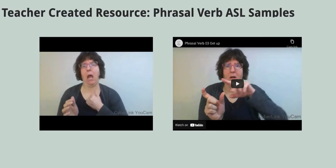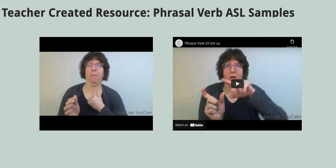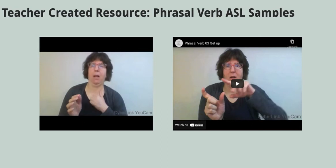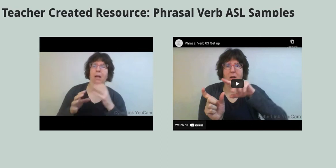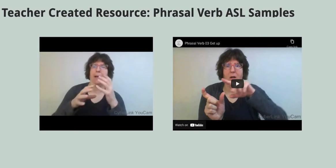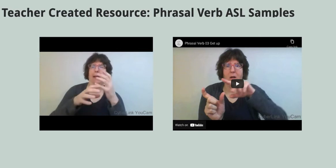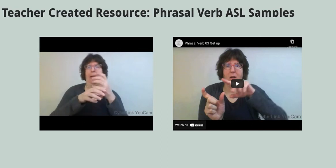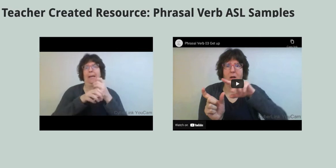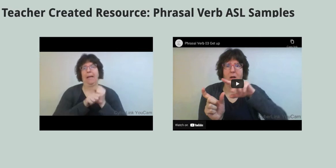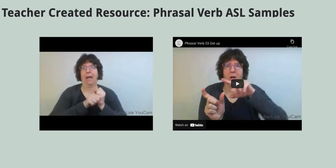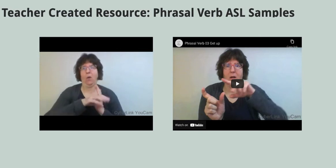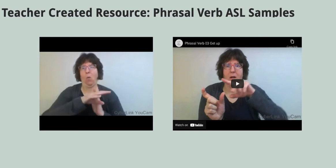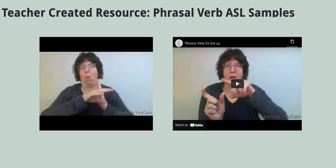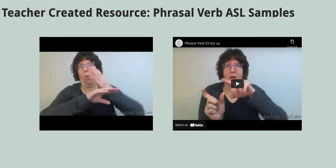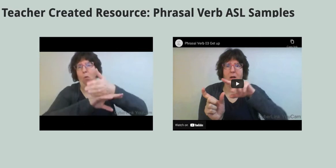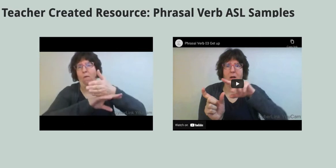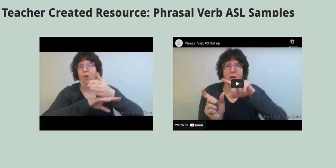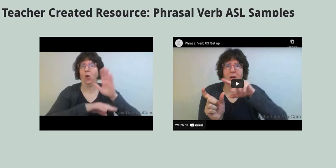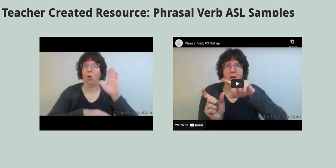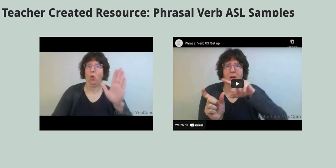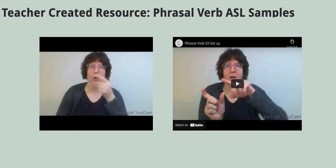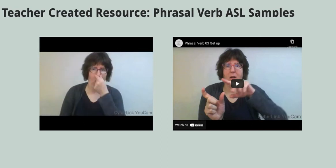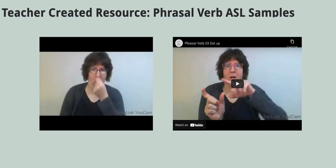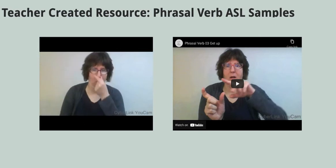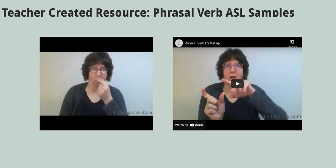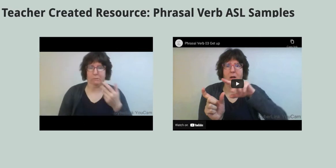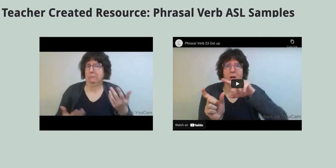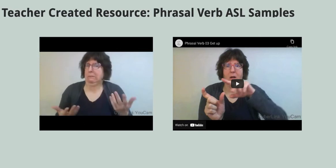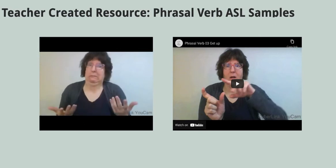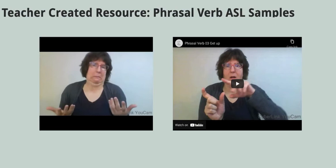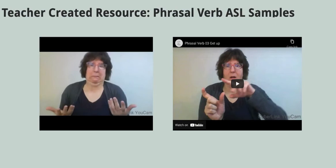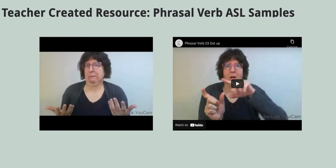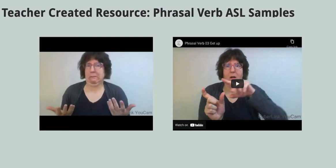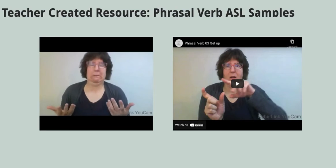I talked about the sentence: "I am getting over a cold".